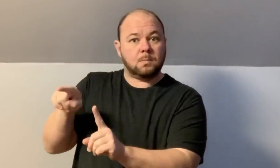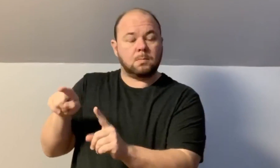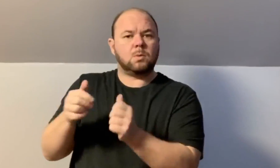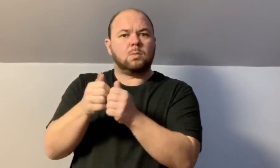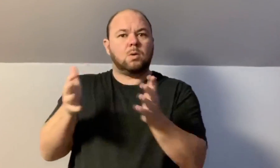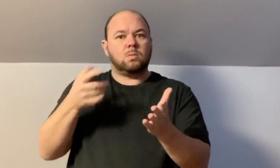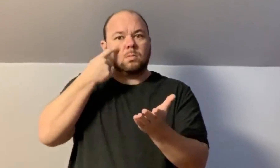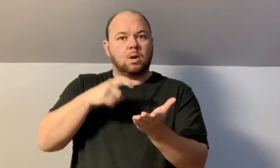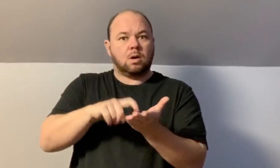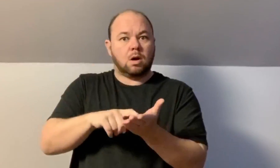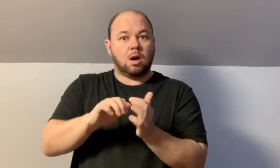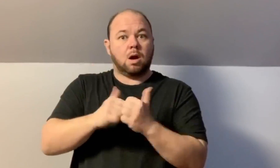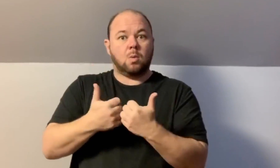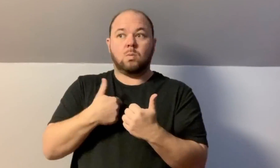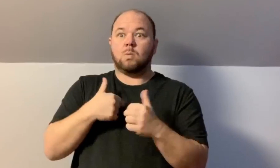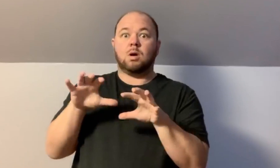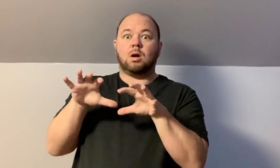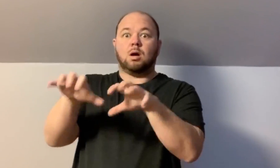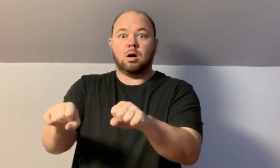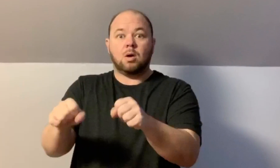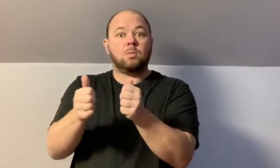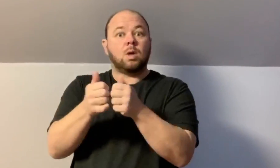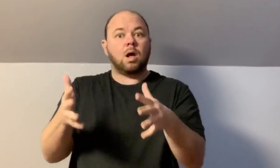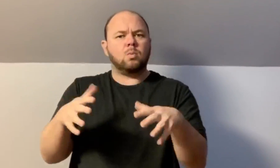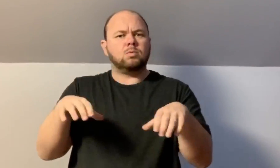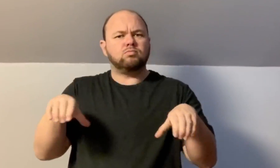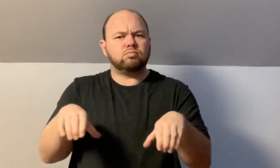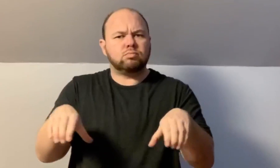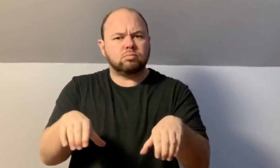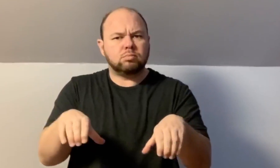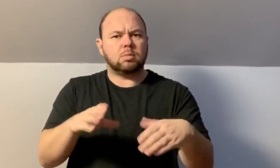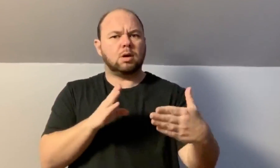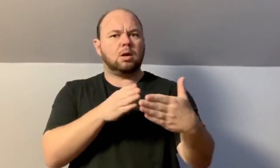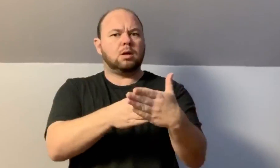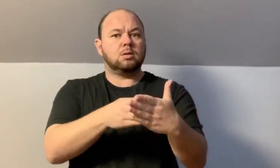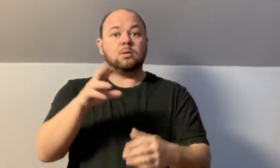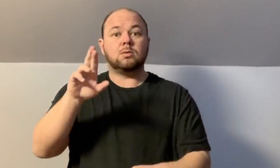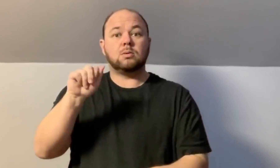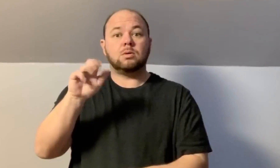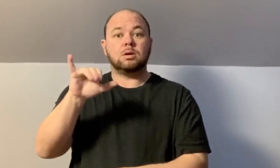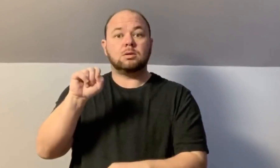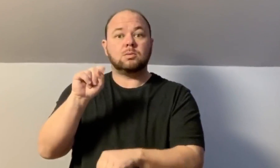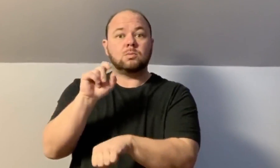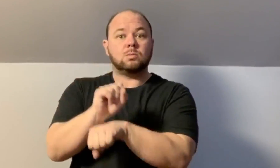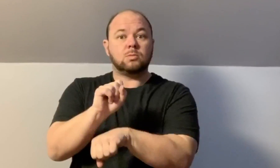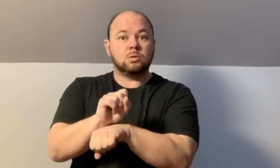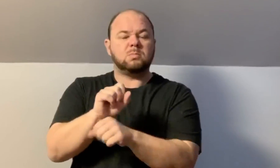Doing all of this without engaging in active anti-racist work.